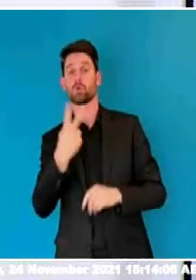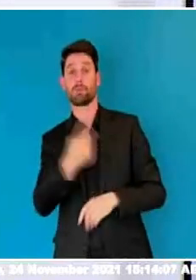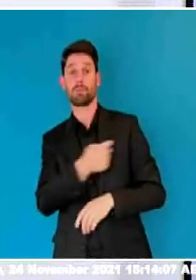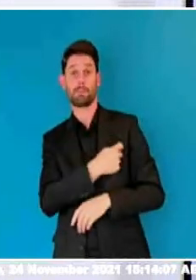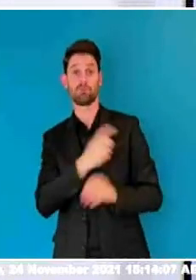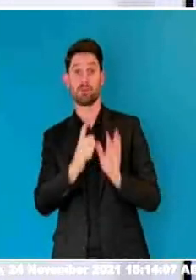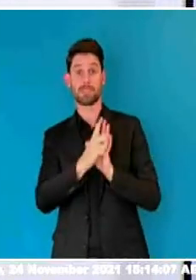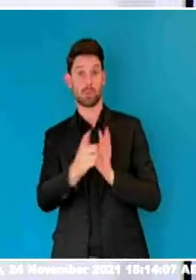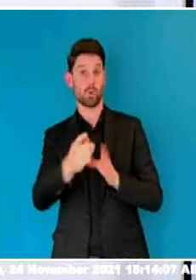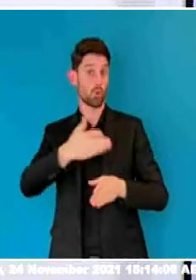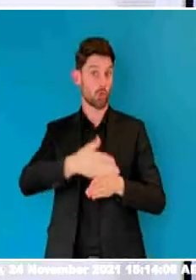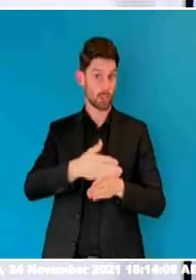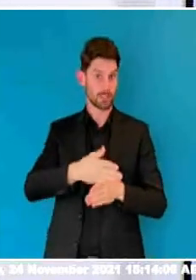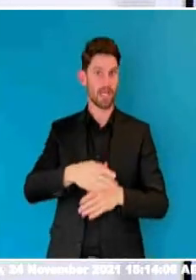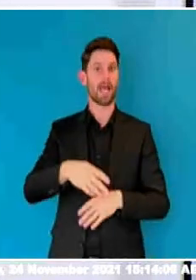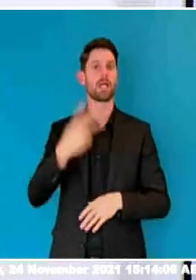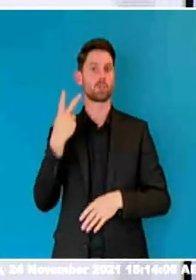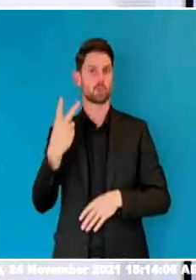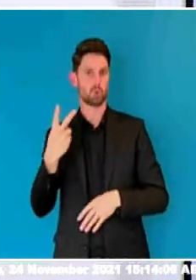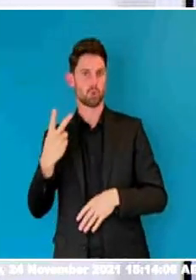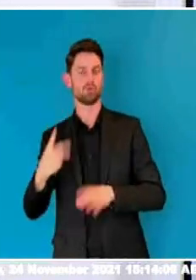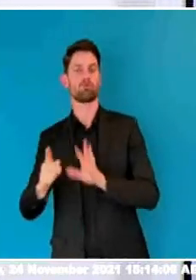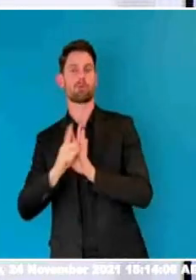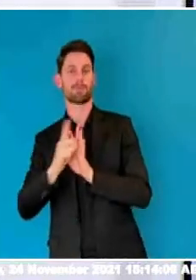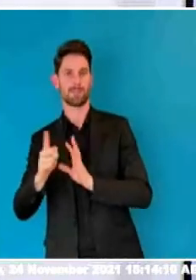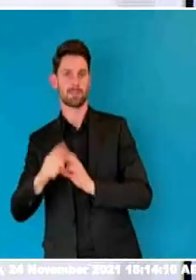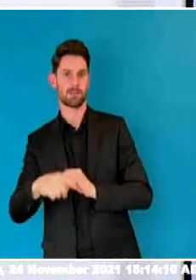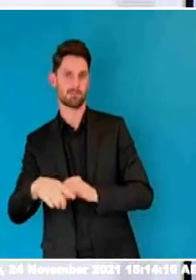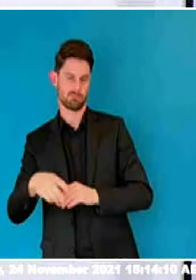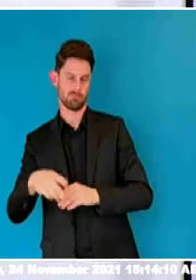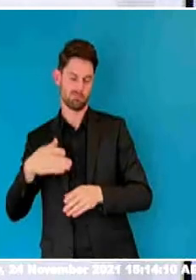interests of workers and two the interests of employer, together with yourself.